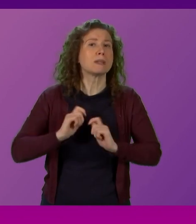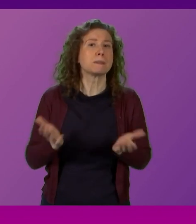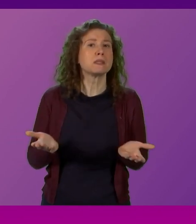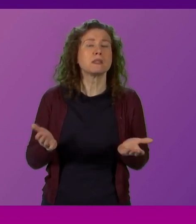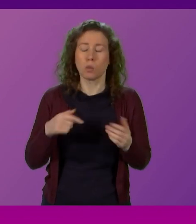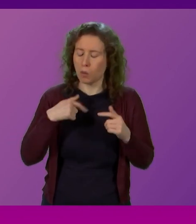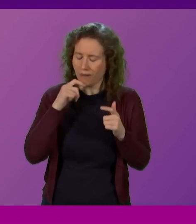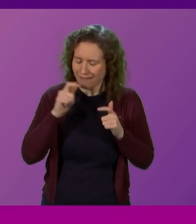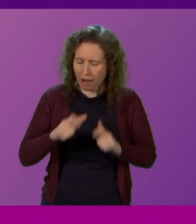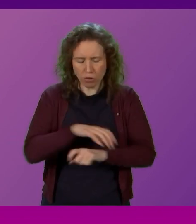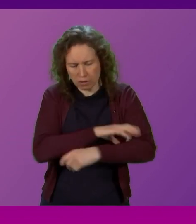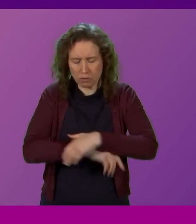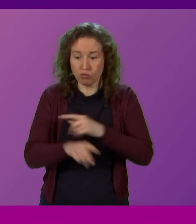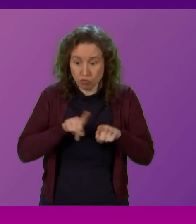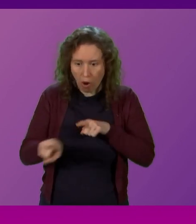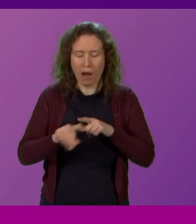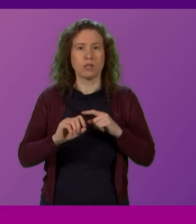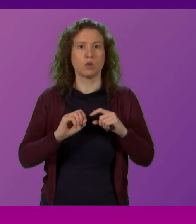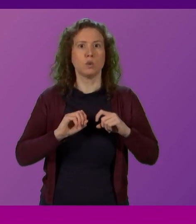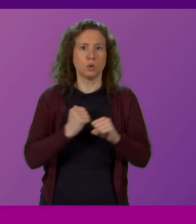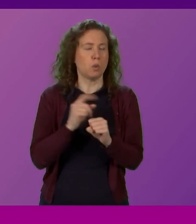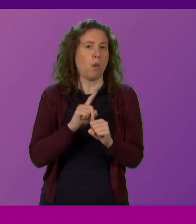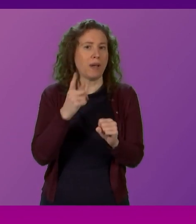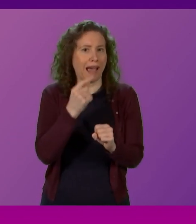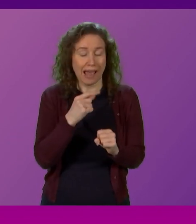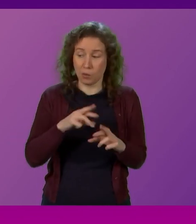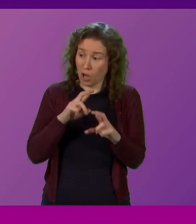do everything that we can to address that situation while hoping that the pressures